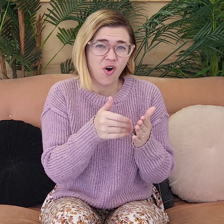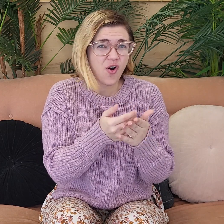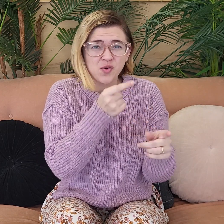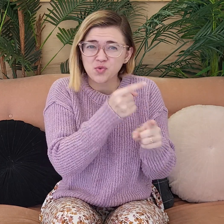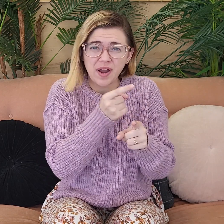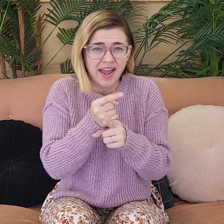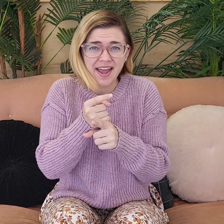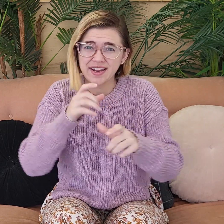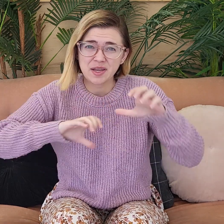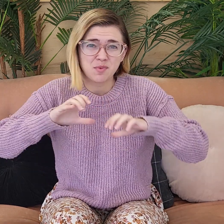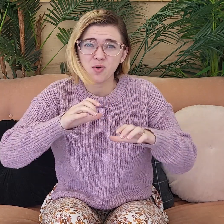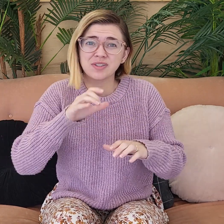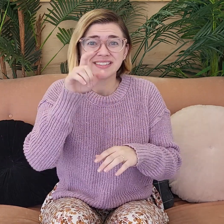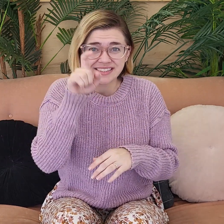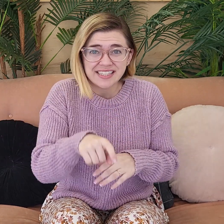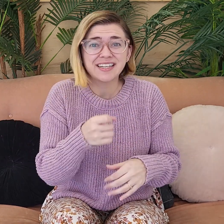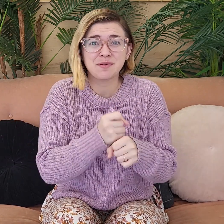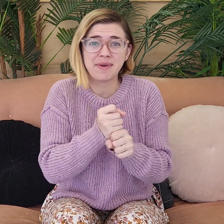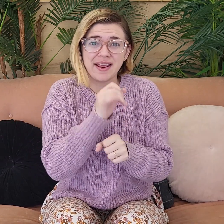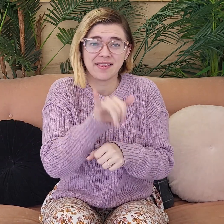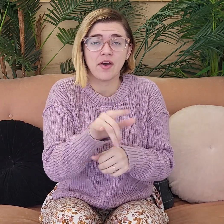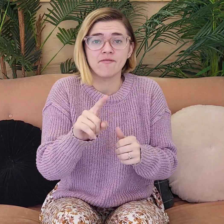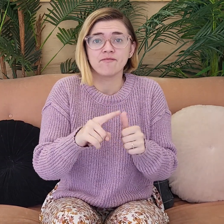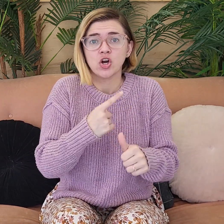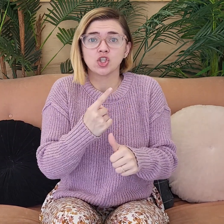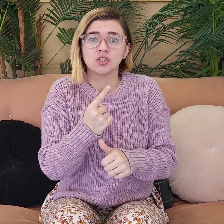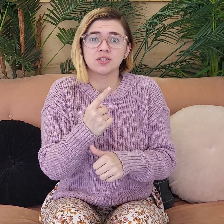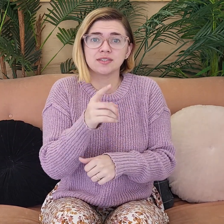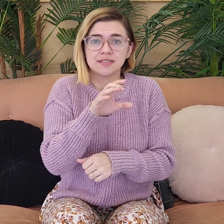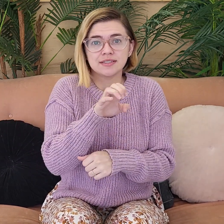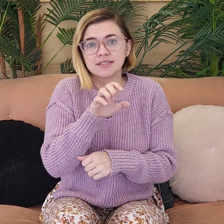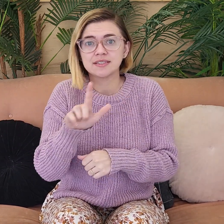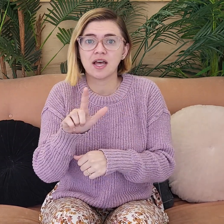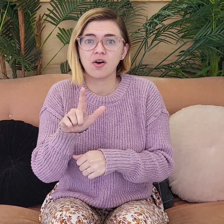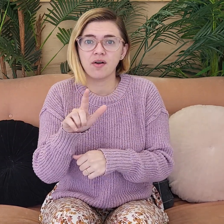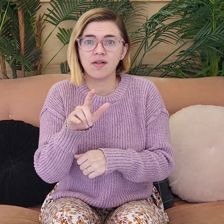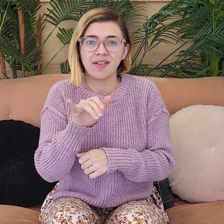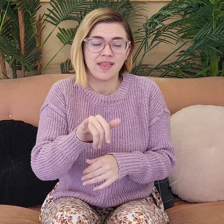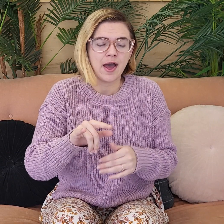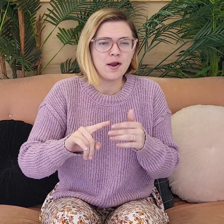With all of the correct chemicals that are needed to make the first cell